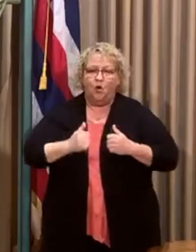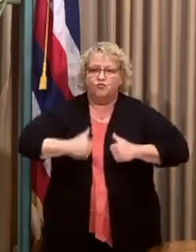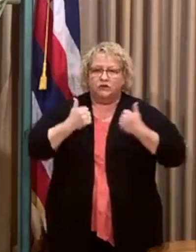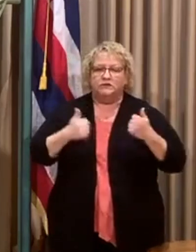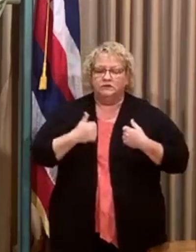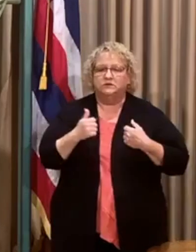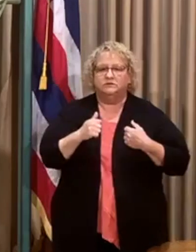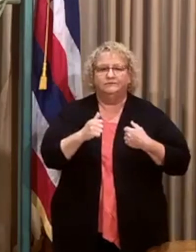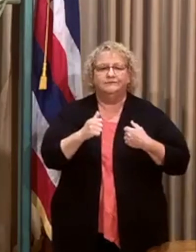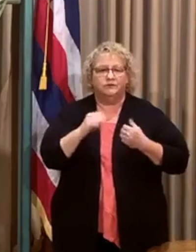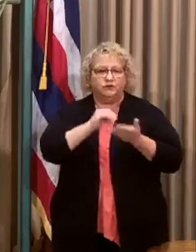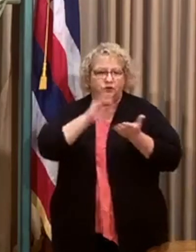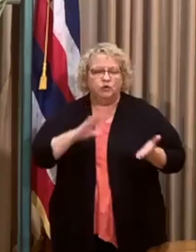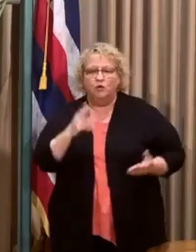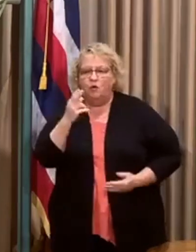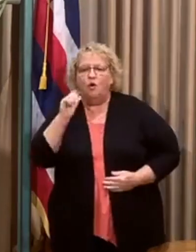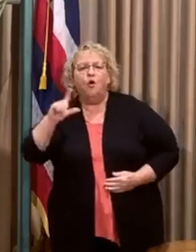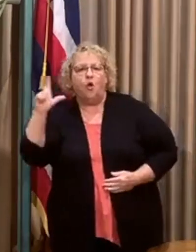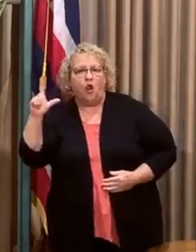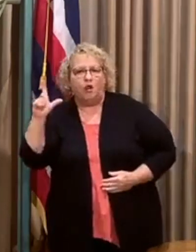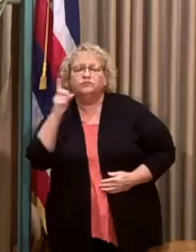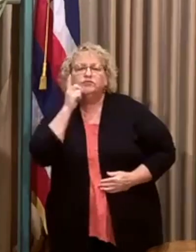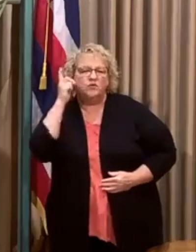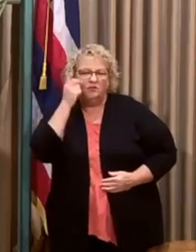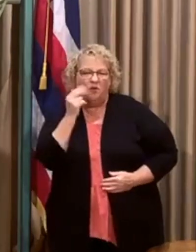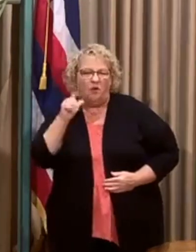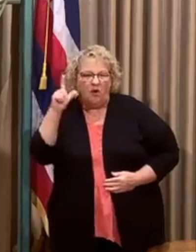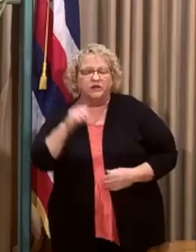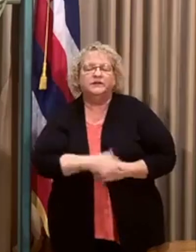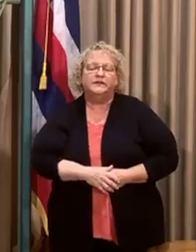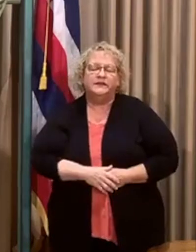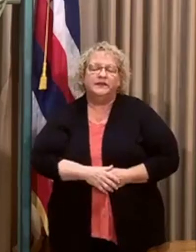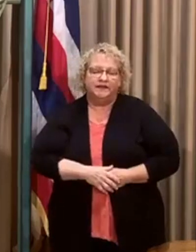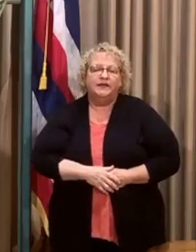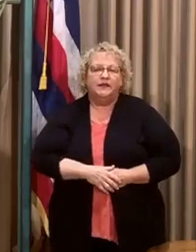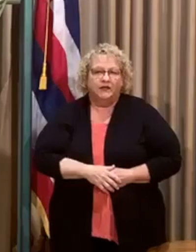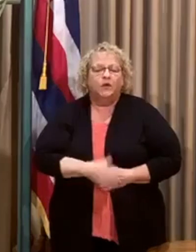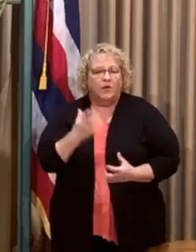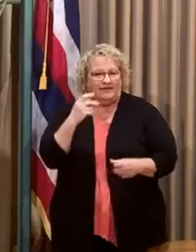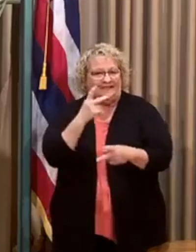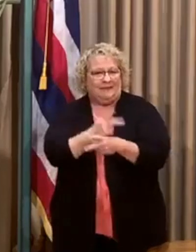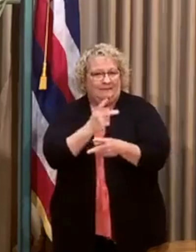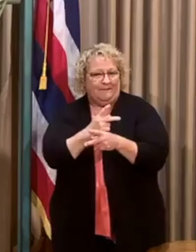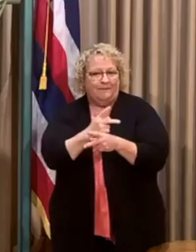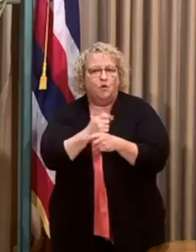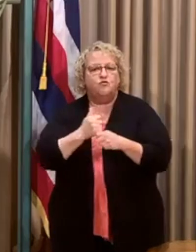That was a call we made early on that we wanted to keep residence halls available.